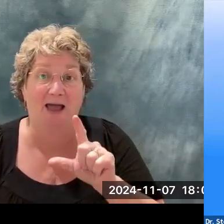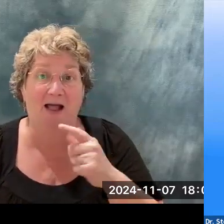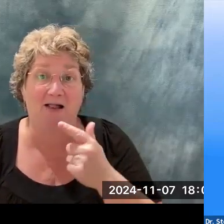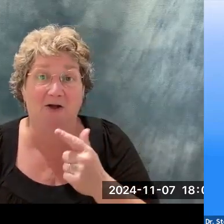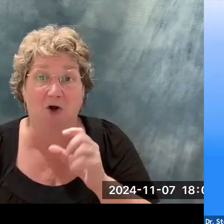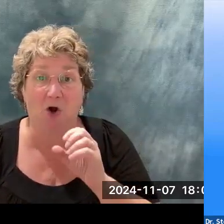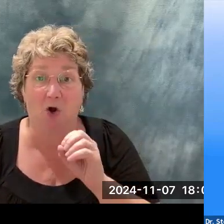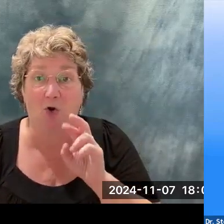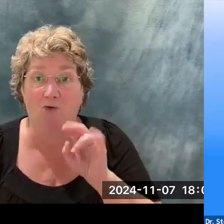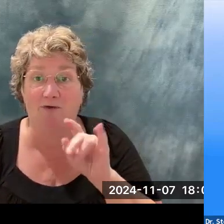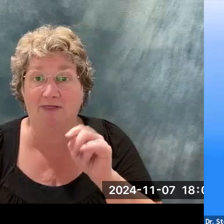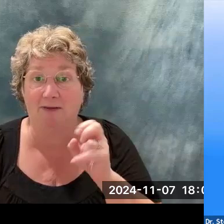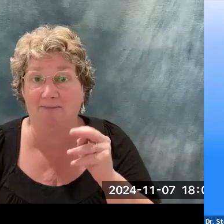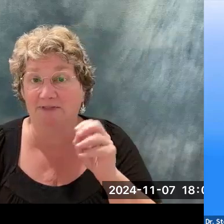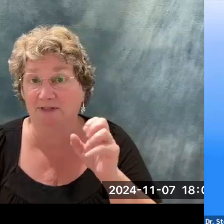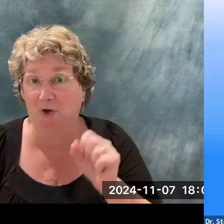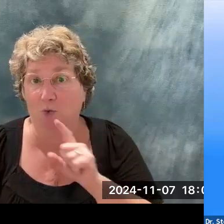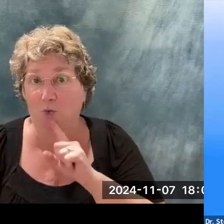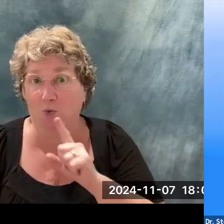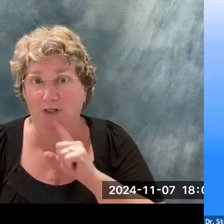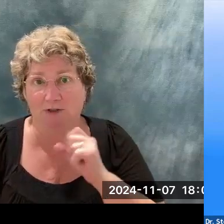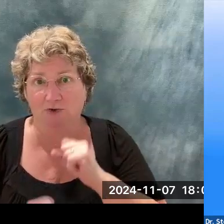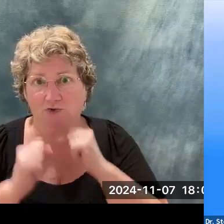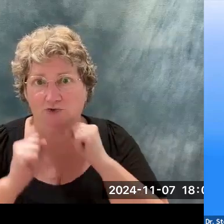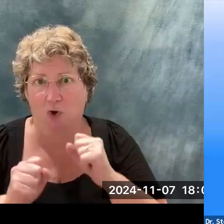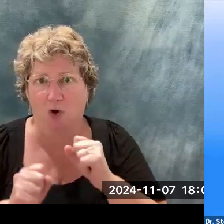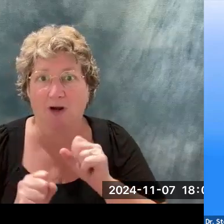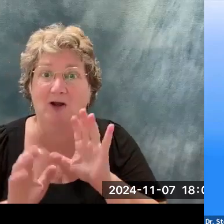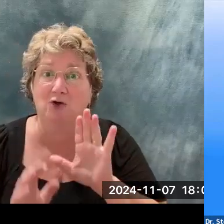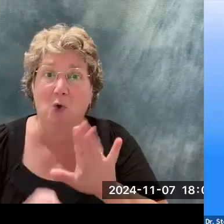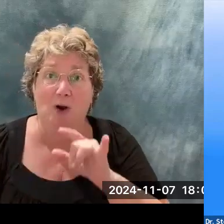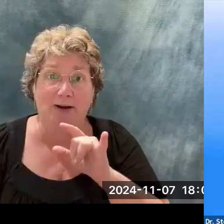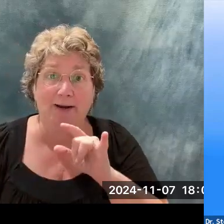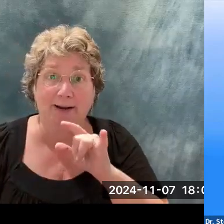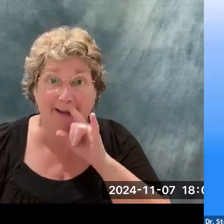a bit of a rabbit hole. If your child starts to see certain content about mental health,